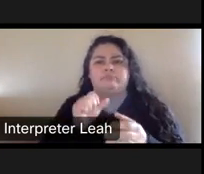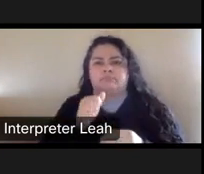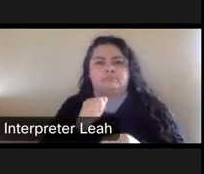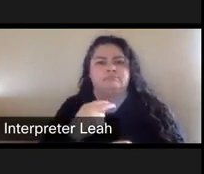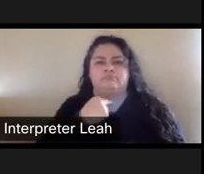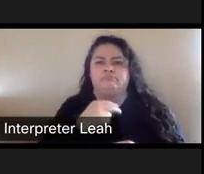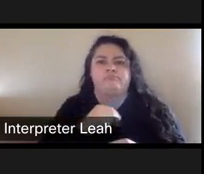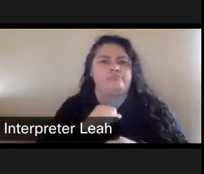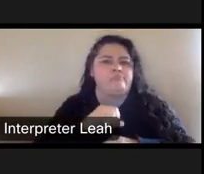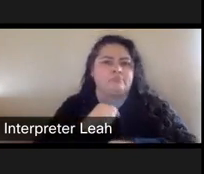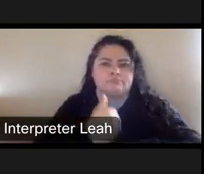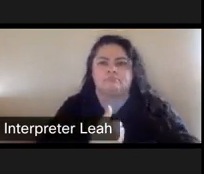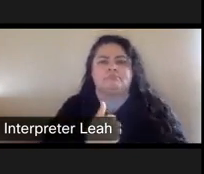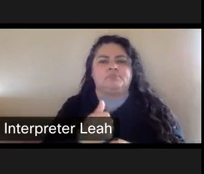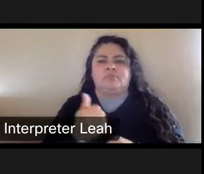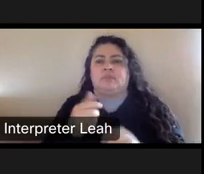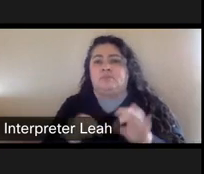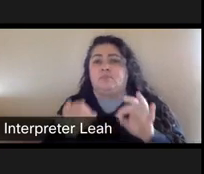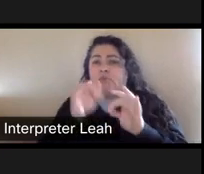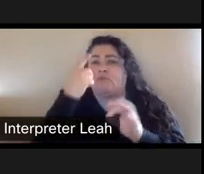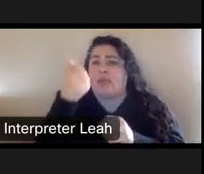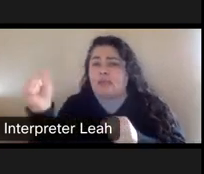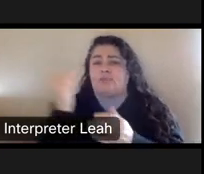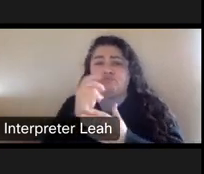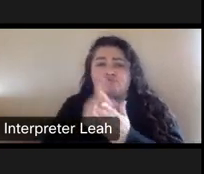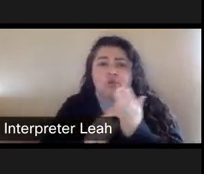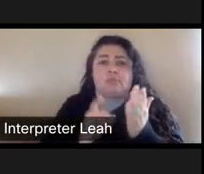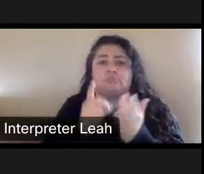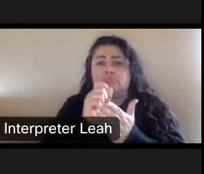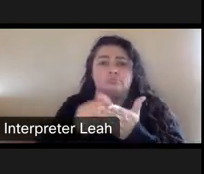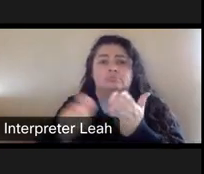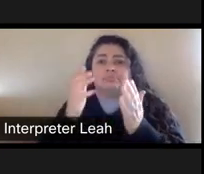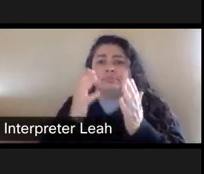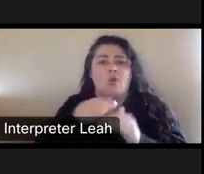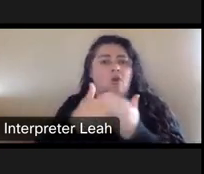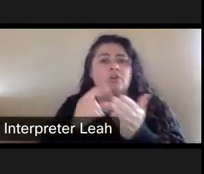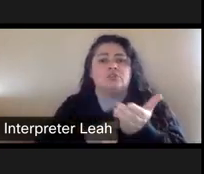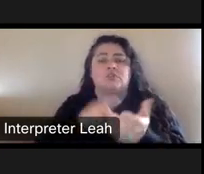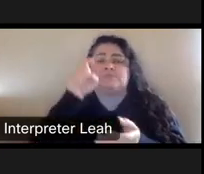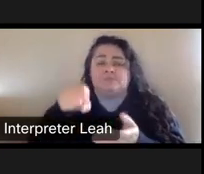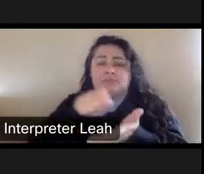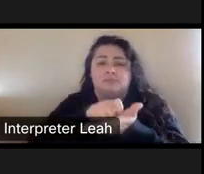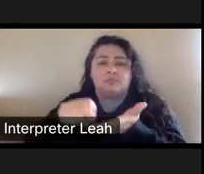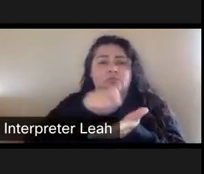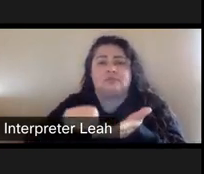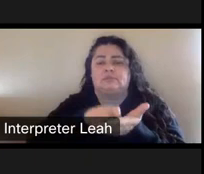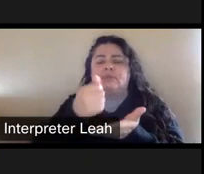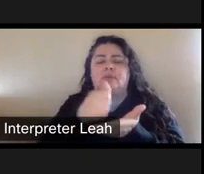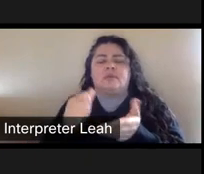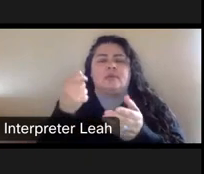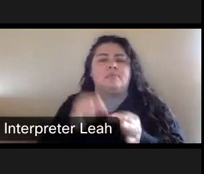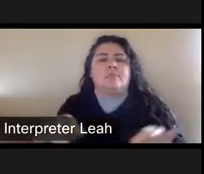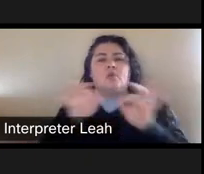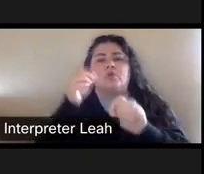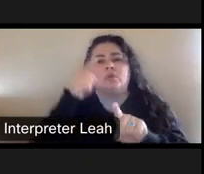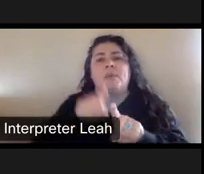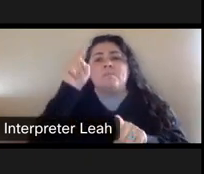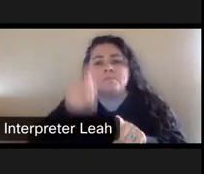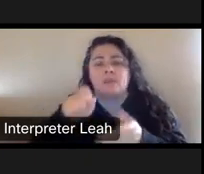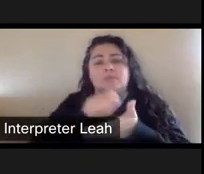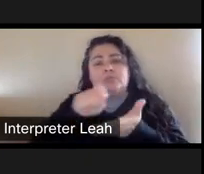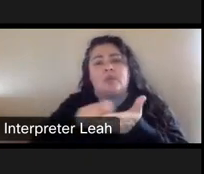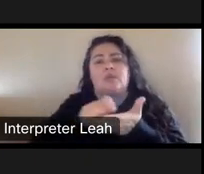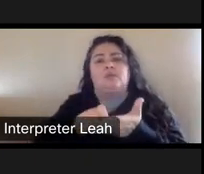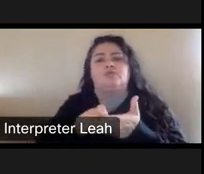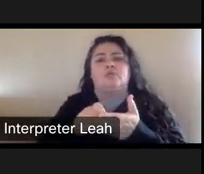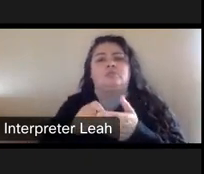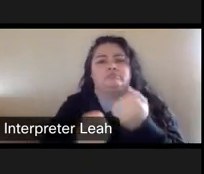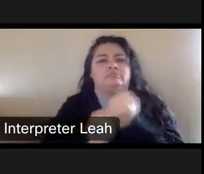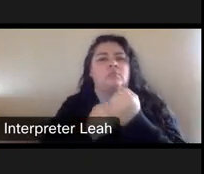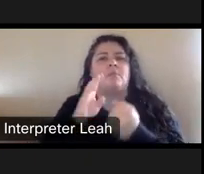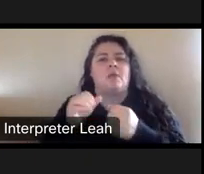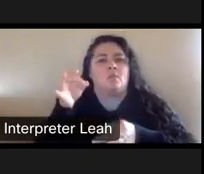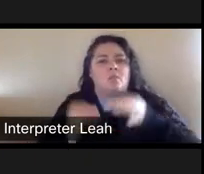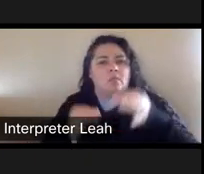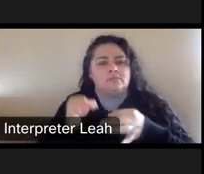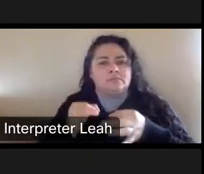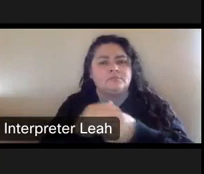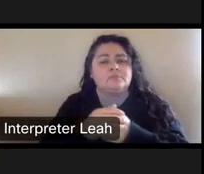Any writer, um, any designer, all your contracts must be in writing any important agreement has to be in writing in order for you to be able to get it enforced in the court. It applies to any sort of.